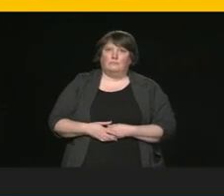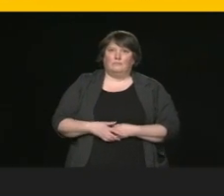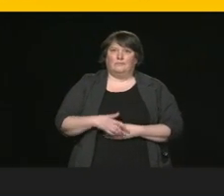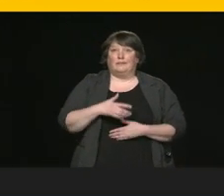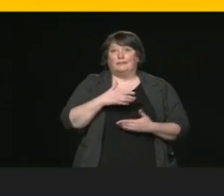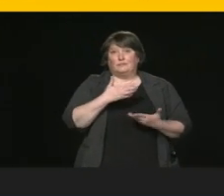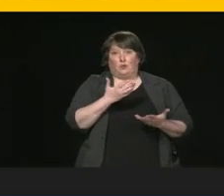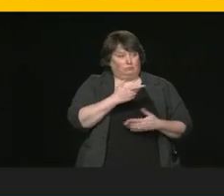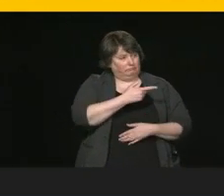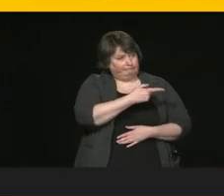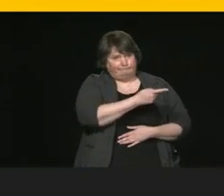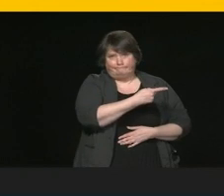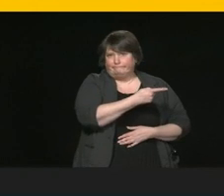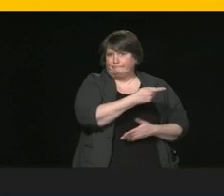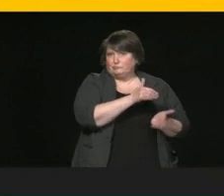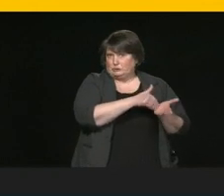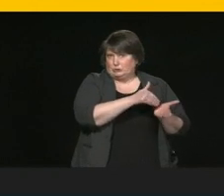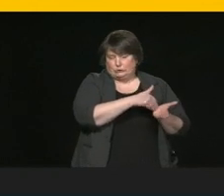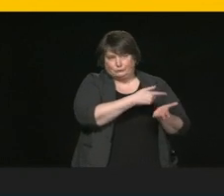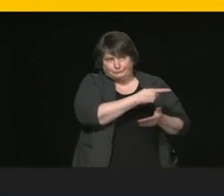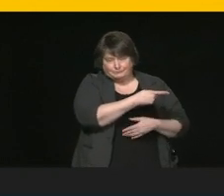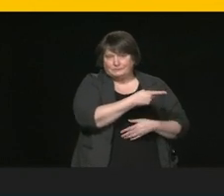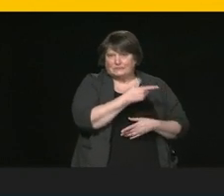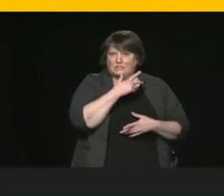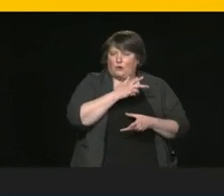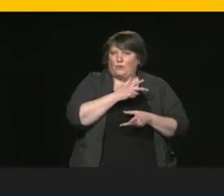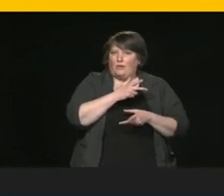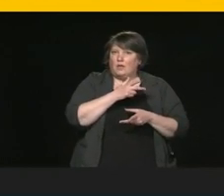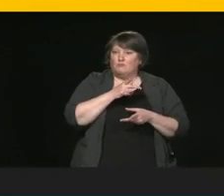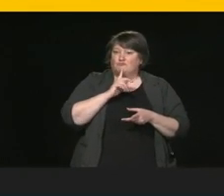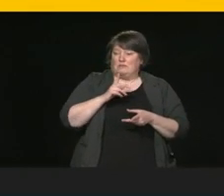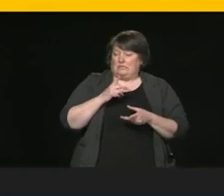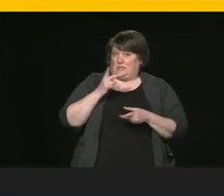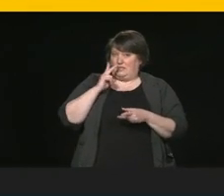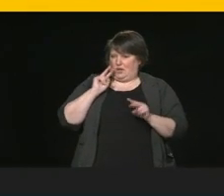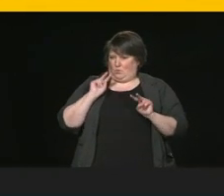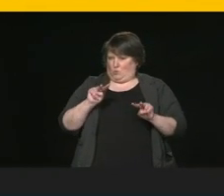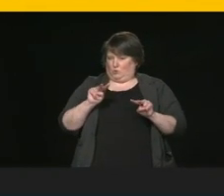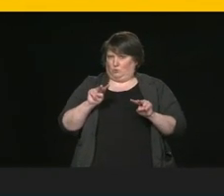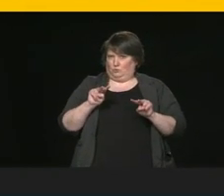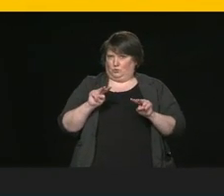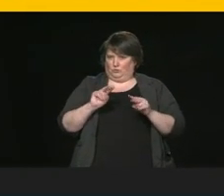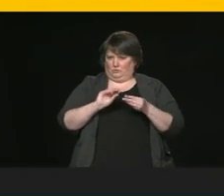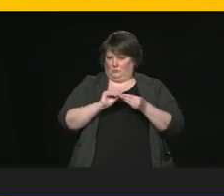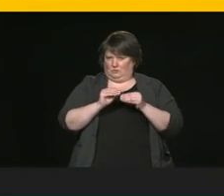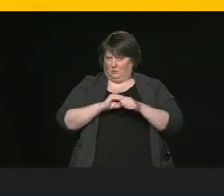THE QUESTION, LAUREN. YOU WILL HAVE HEARD FROM DR. TAM